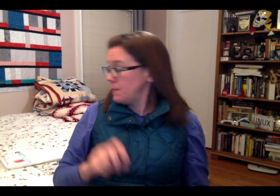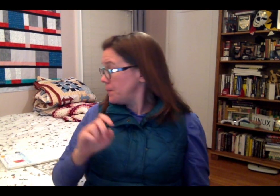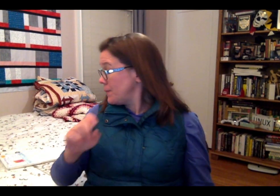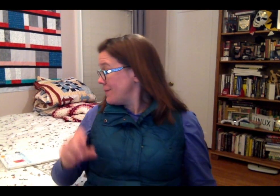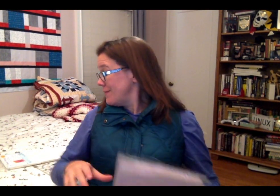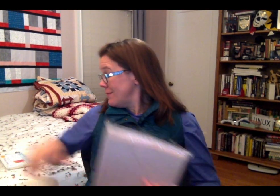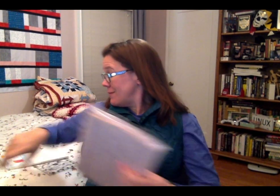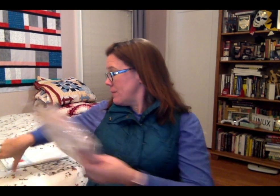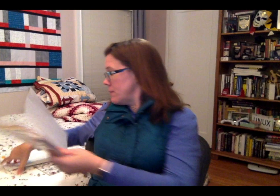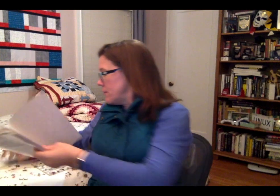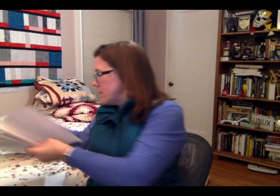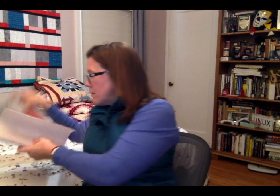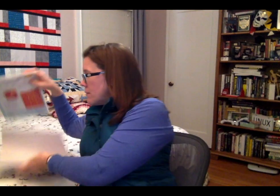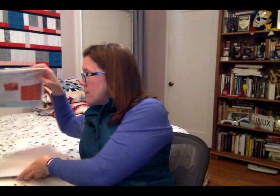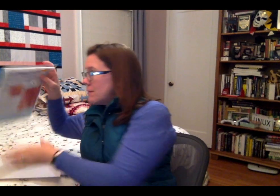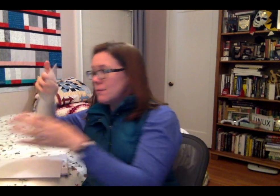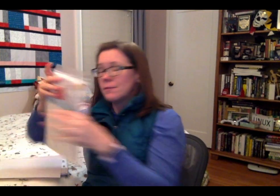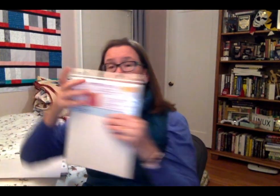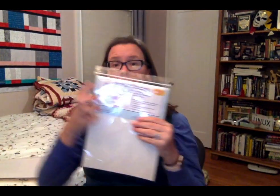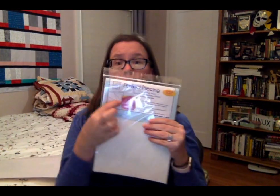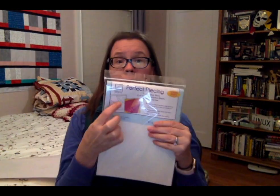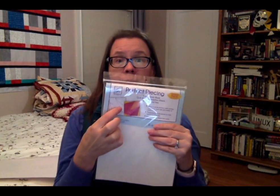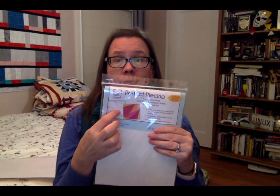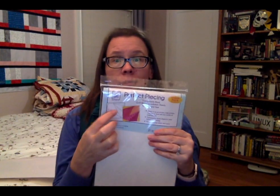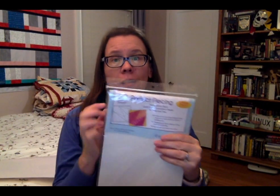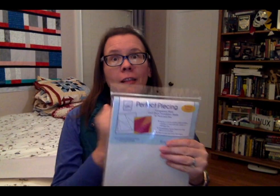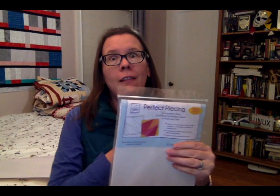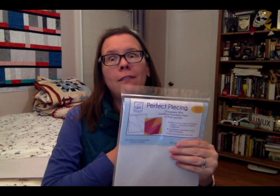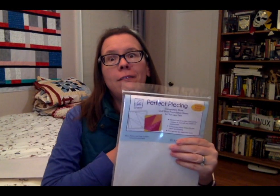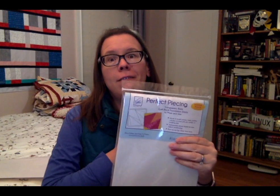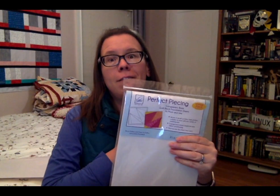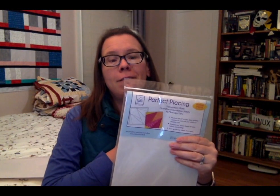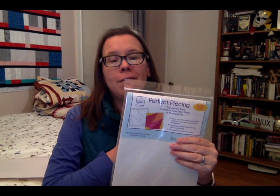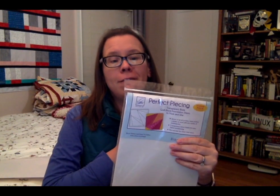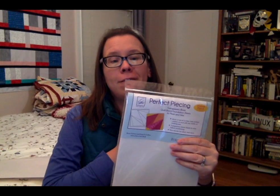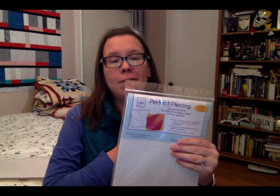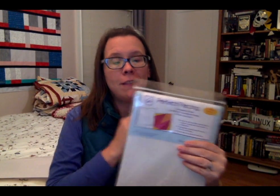I actually have never used printer paper myself, but I know many people do use it.